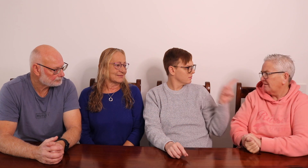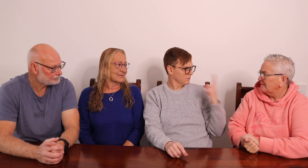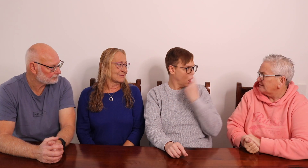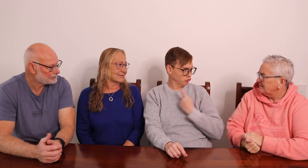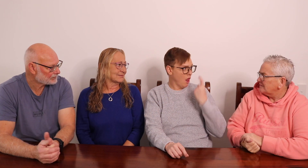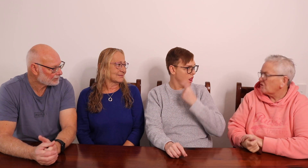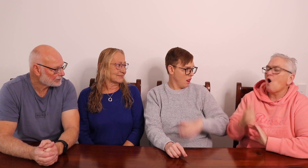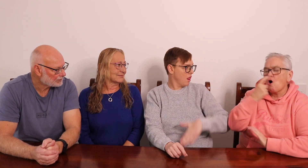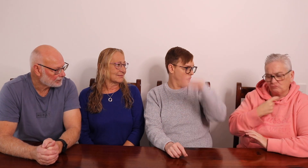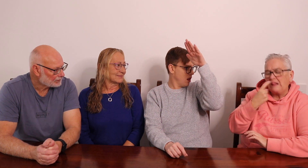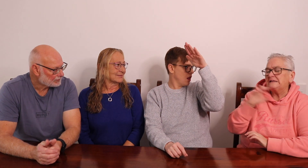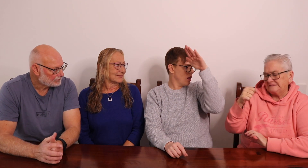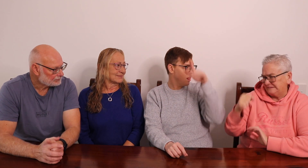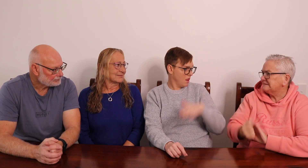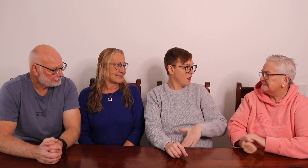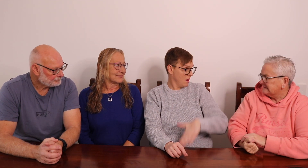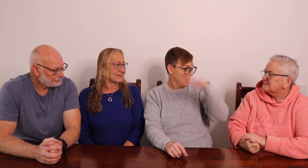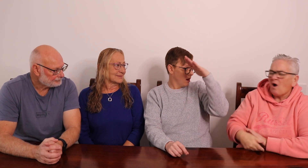D: You oral growing up? A: Yes, oral growing up.